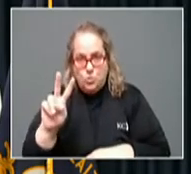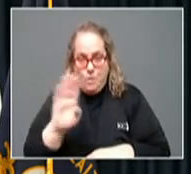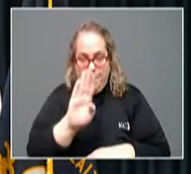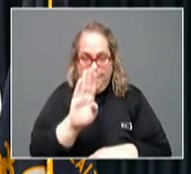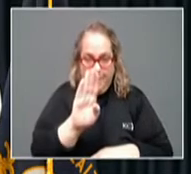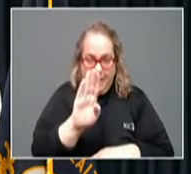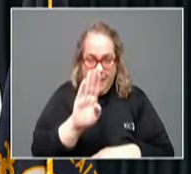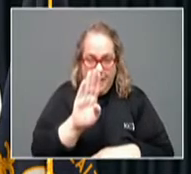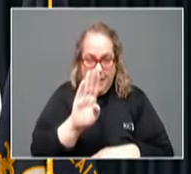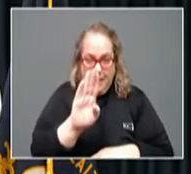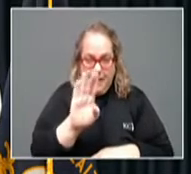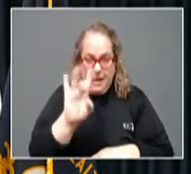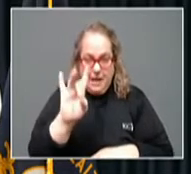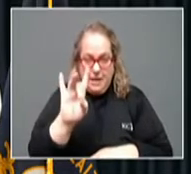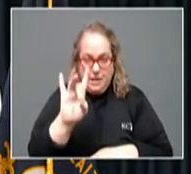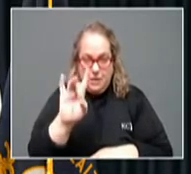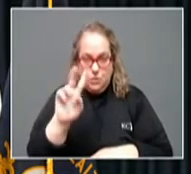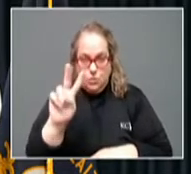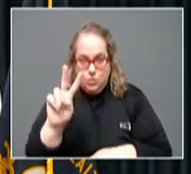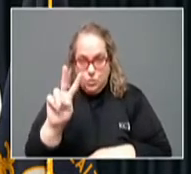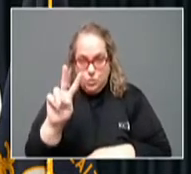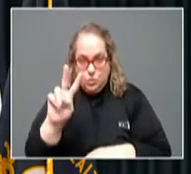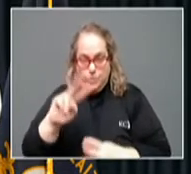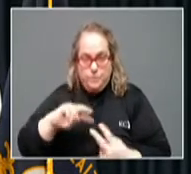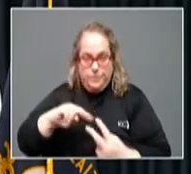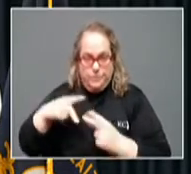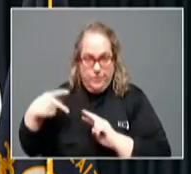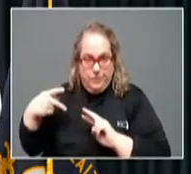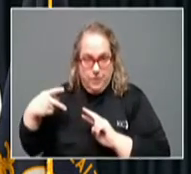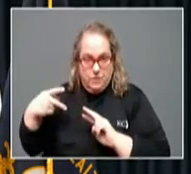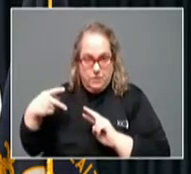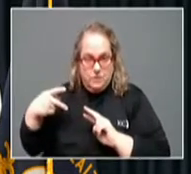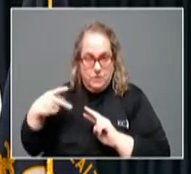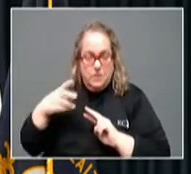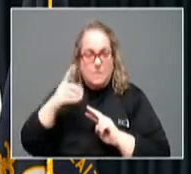doesn't the predictive models get better. Is there's more data we haven't